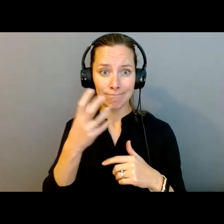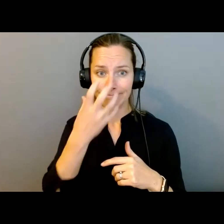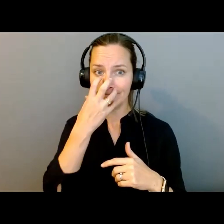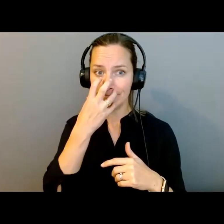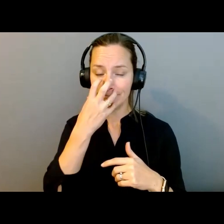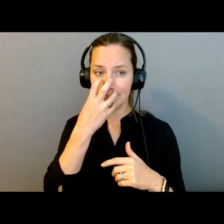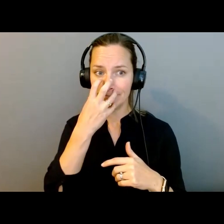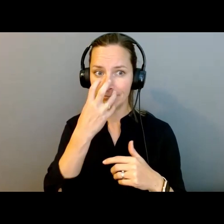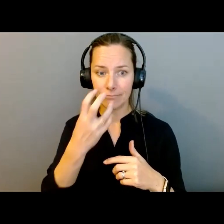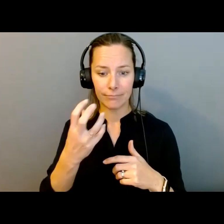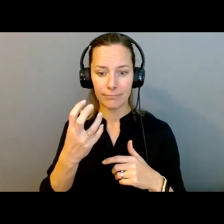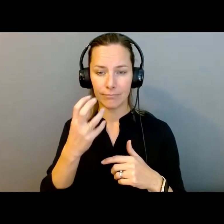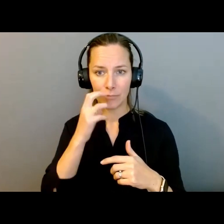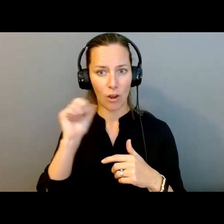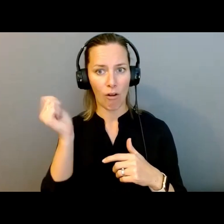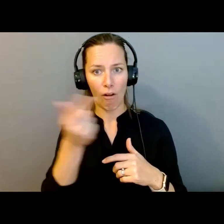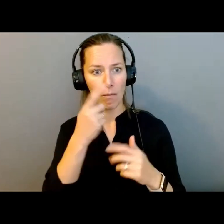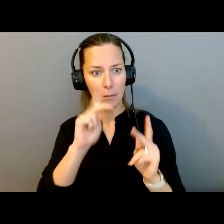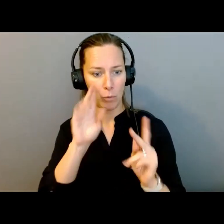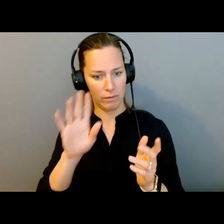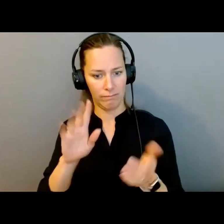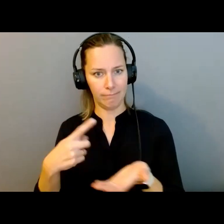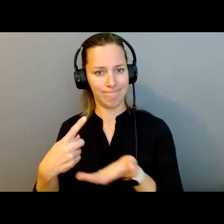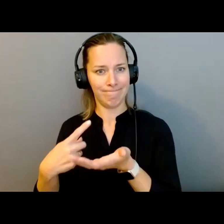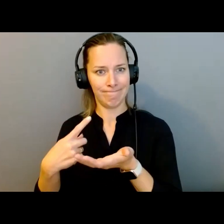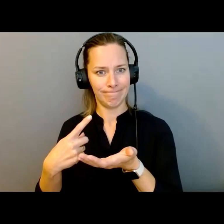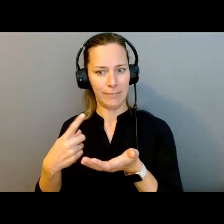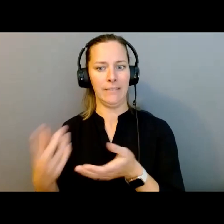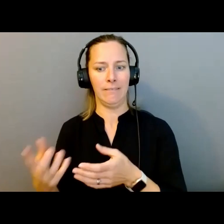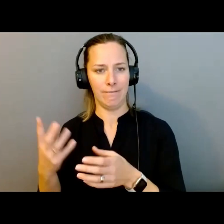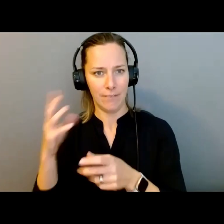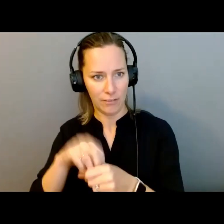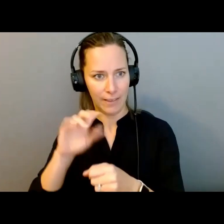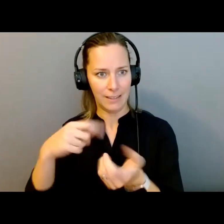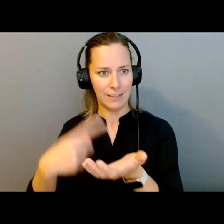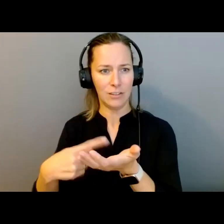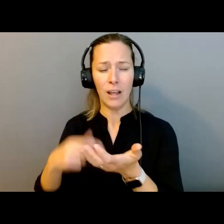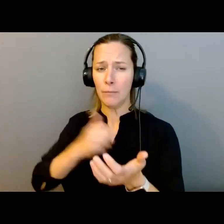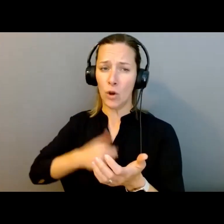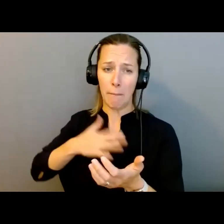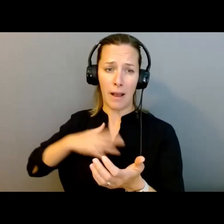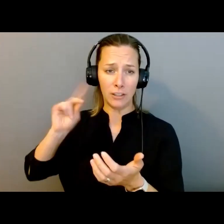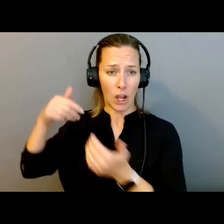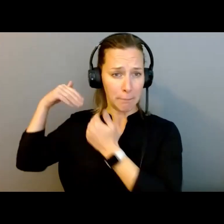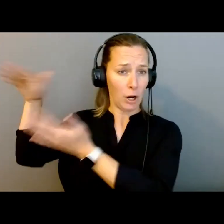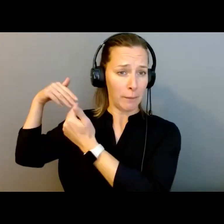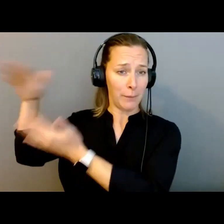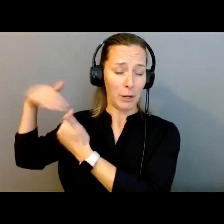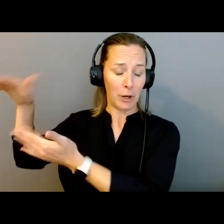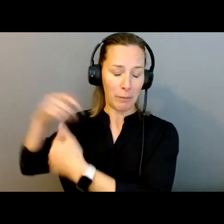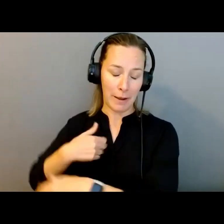in that discussion. I have no idea what's going on in the background, folks. But they're loving the